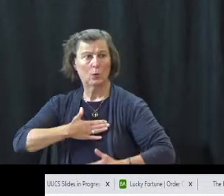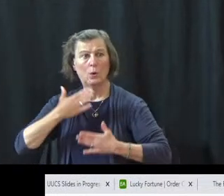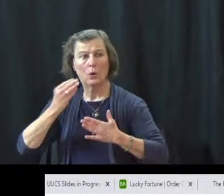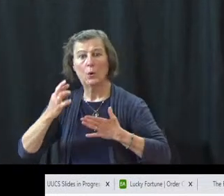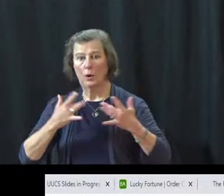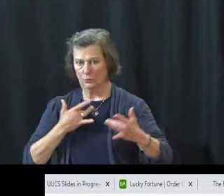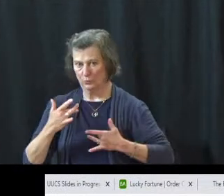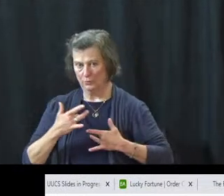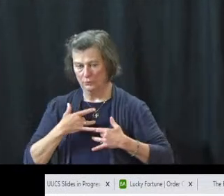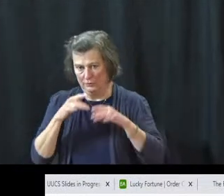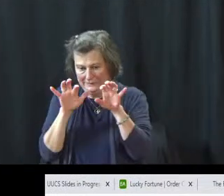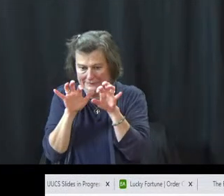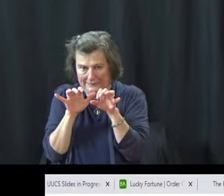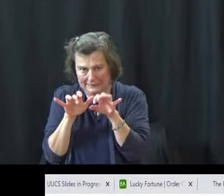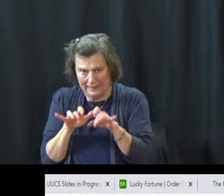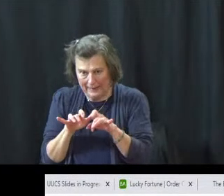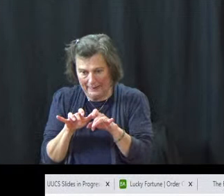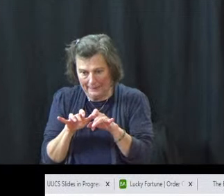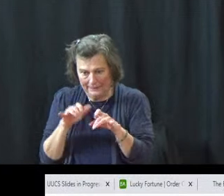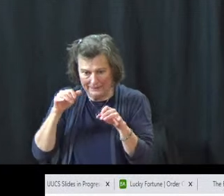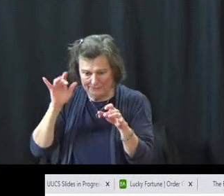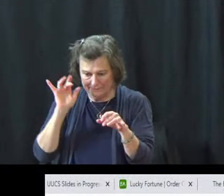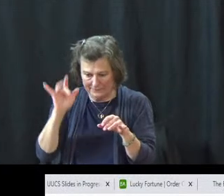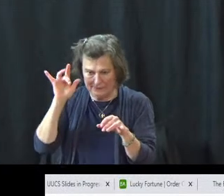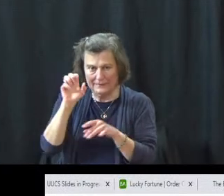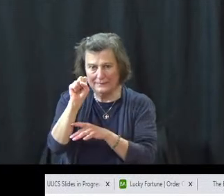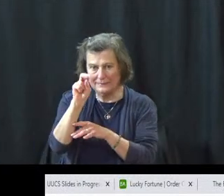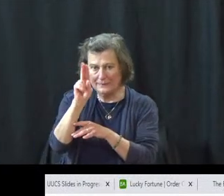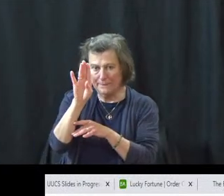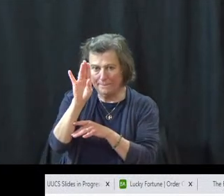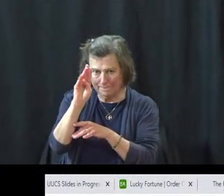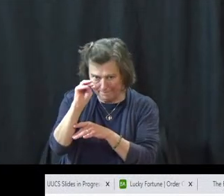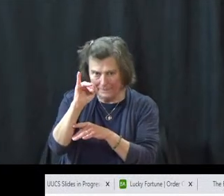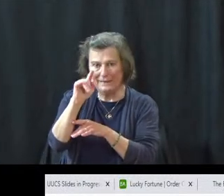Type it in, hit submit, and we will get it.